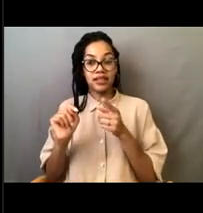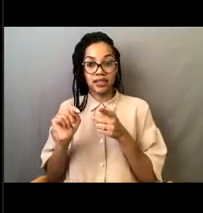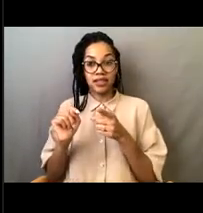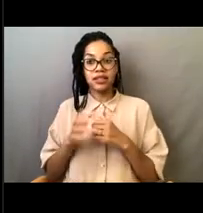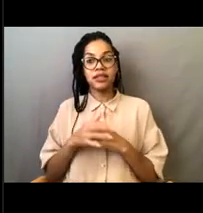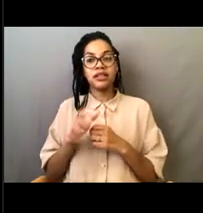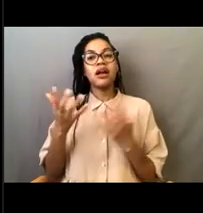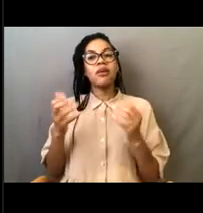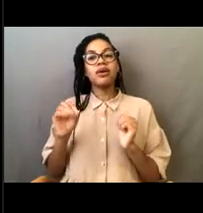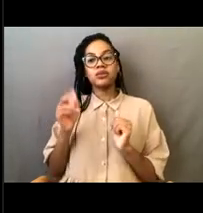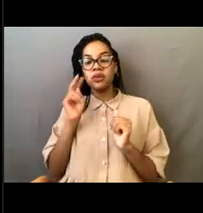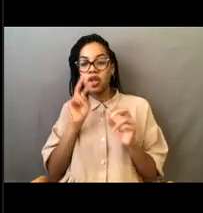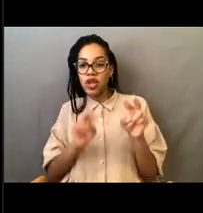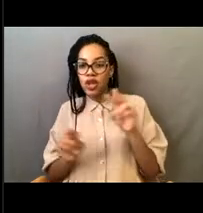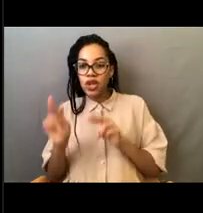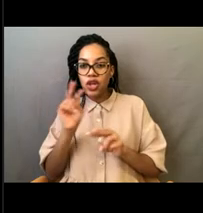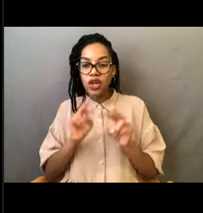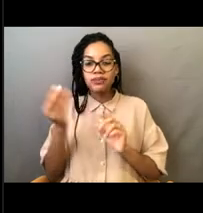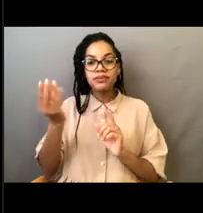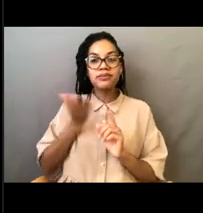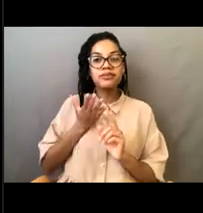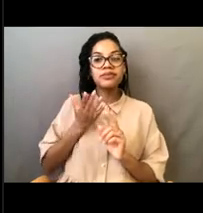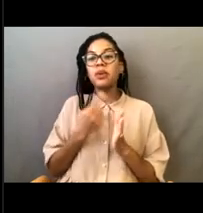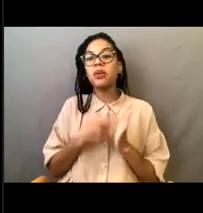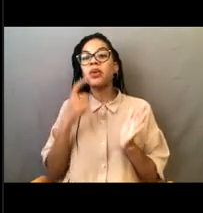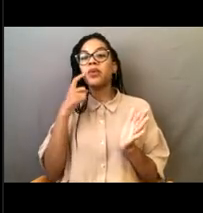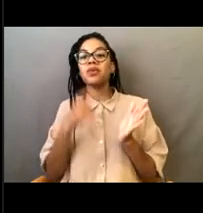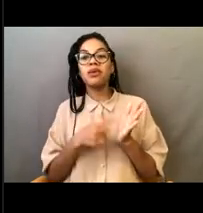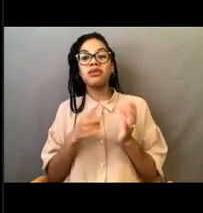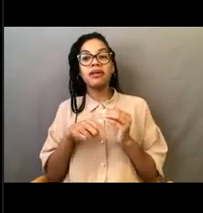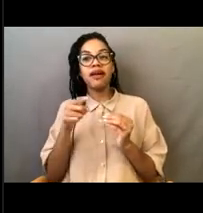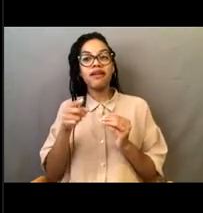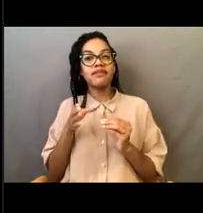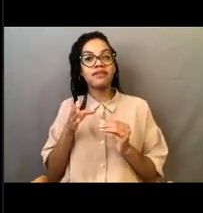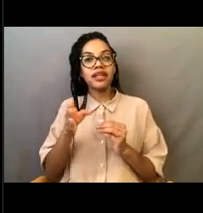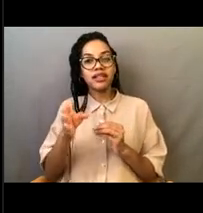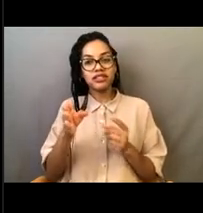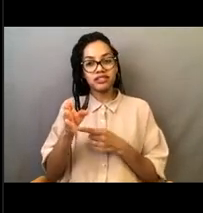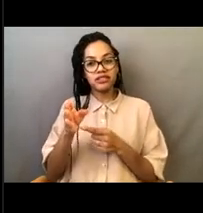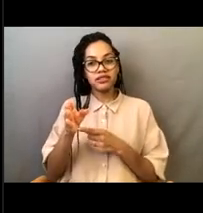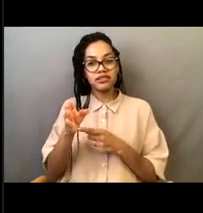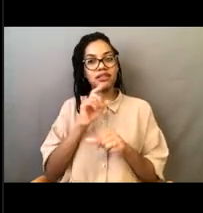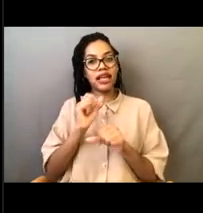kind of highlight what are some things that you notice that maybe make this lake trout stick out?